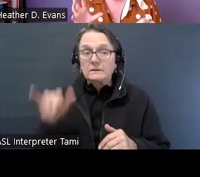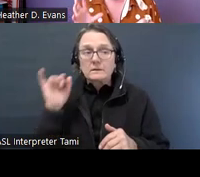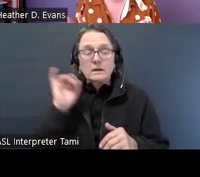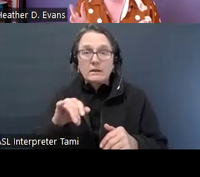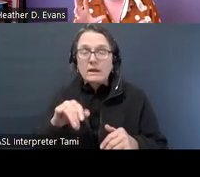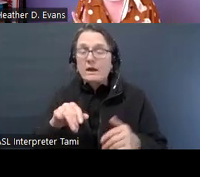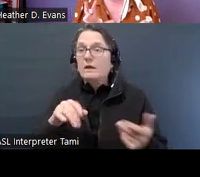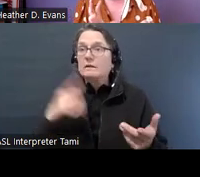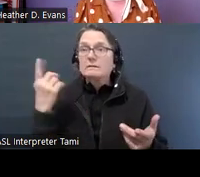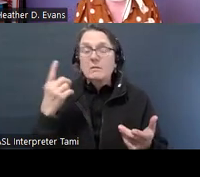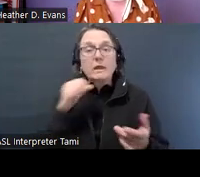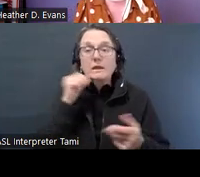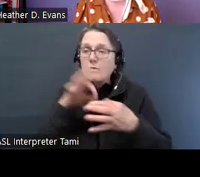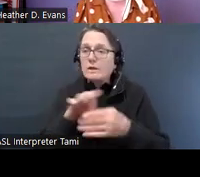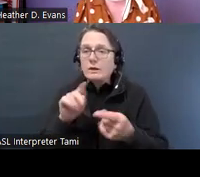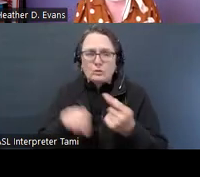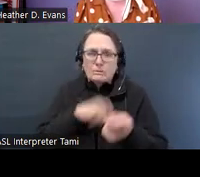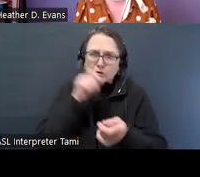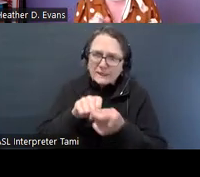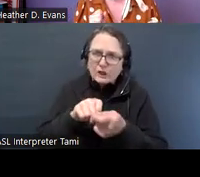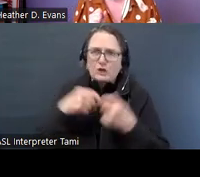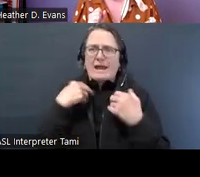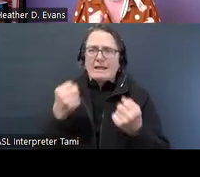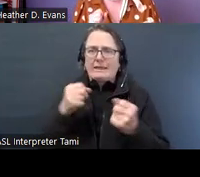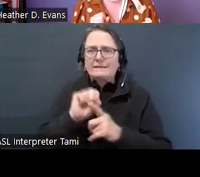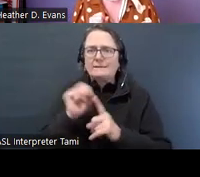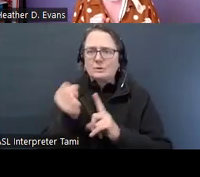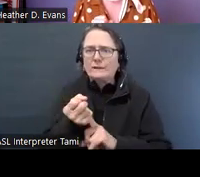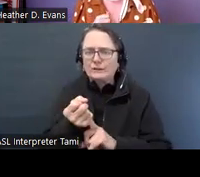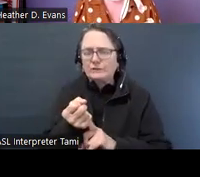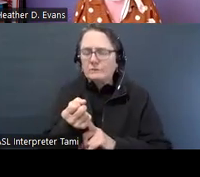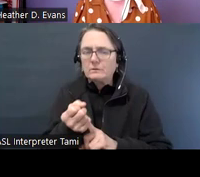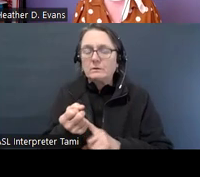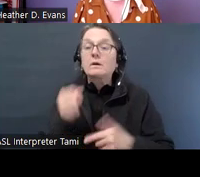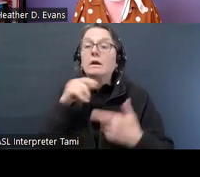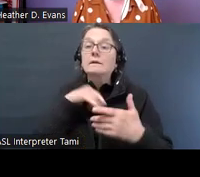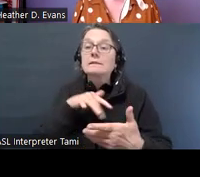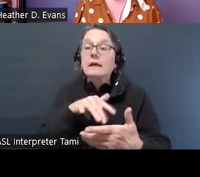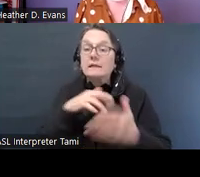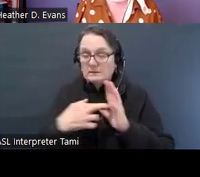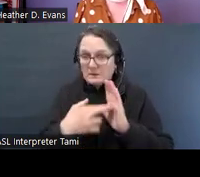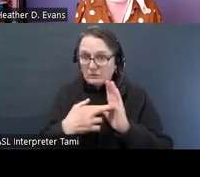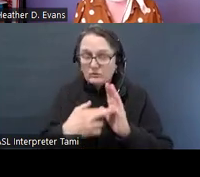to a specific health condition. Studies demonstrate that biased or ableist provider beliefs